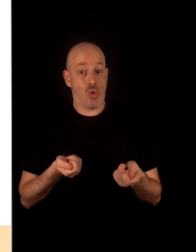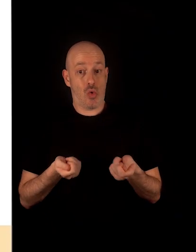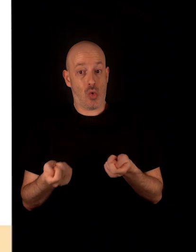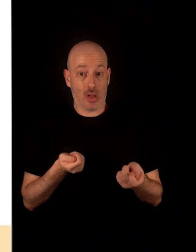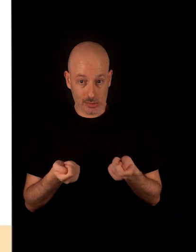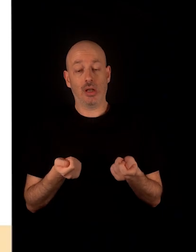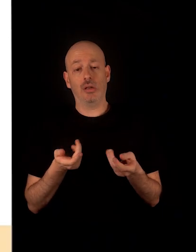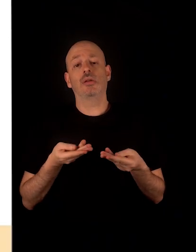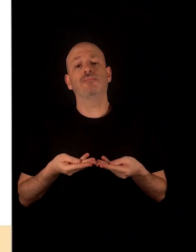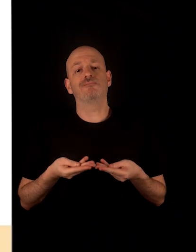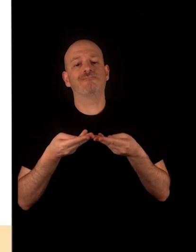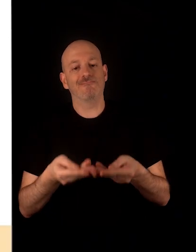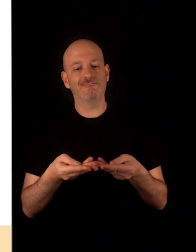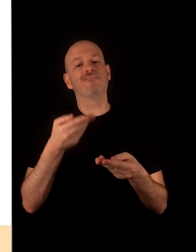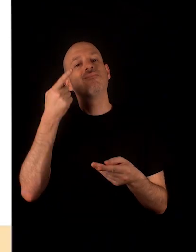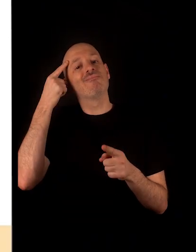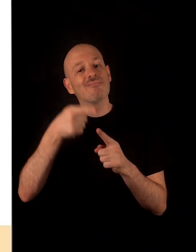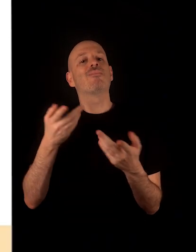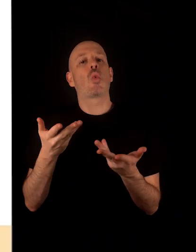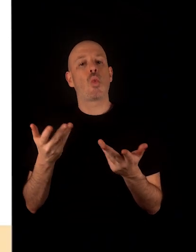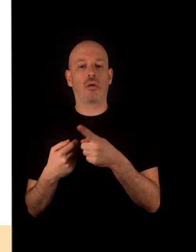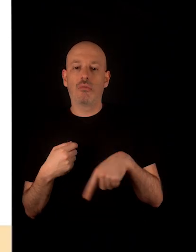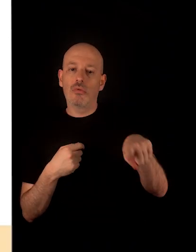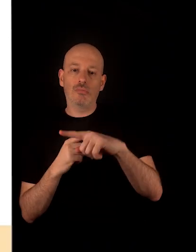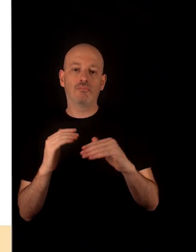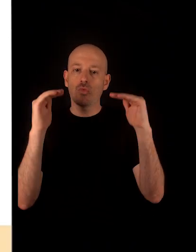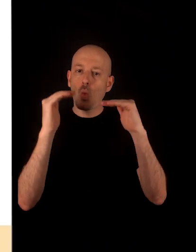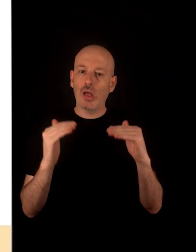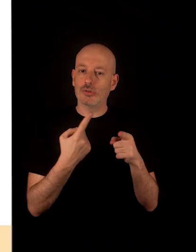Of course there is given space and freedom that every artist will focus